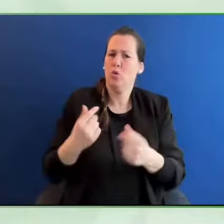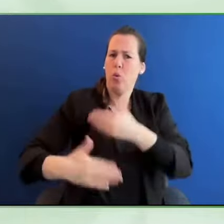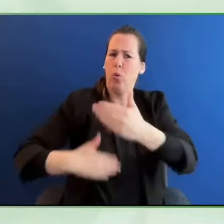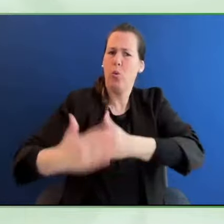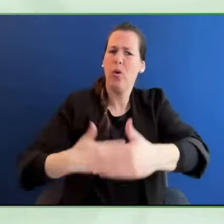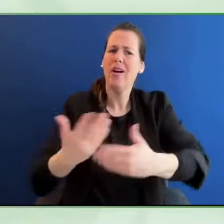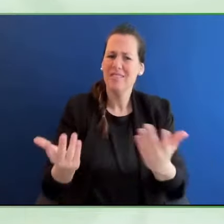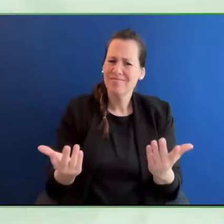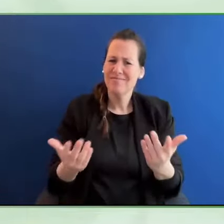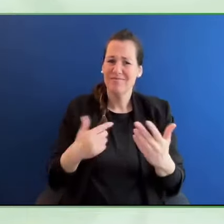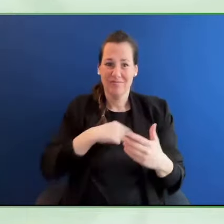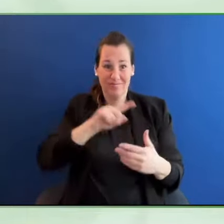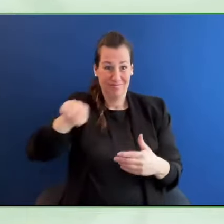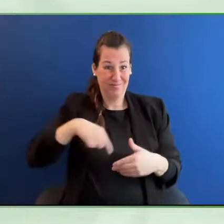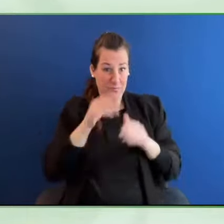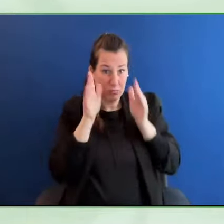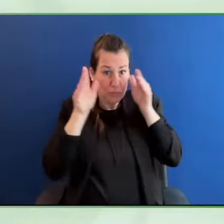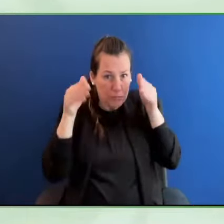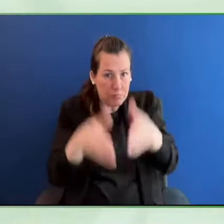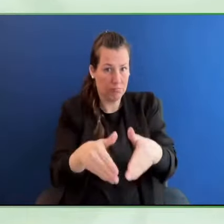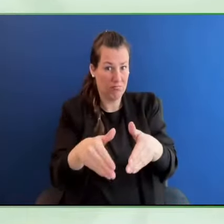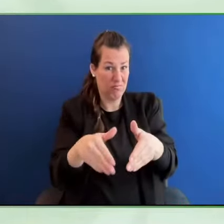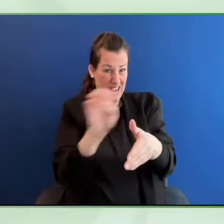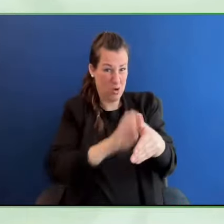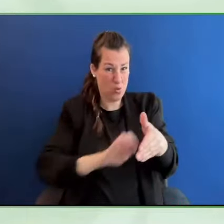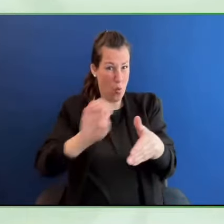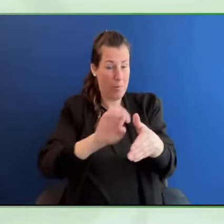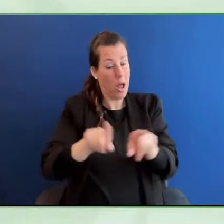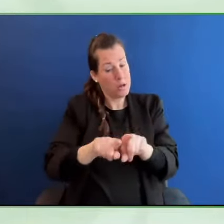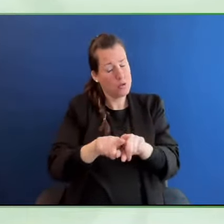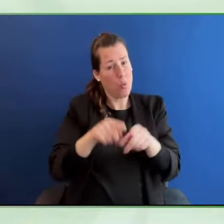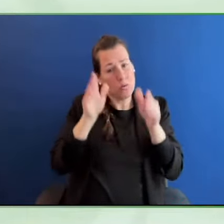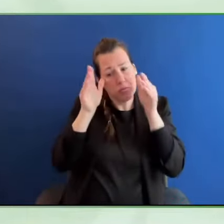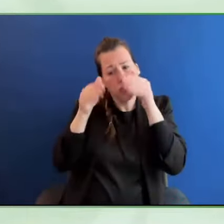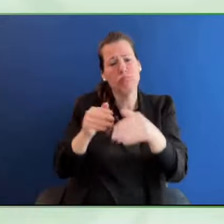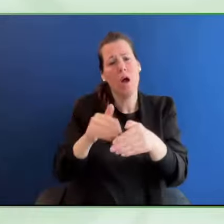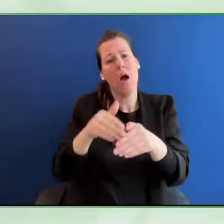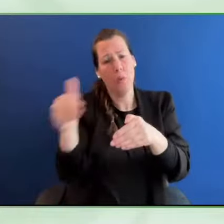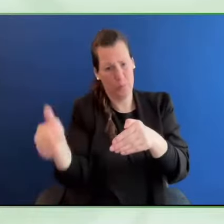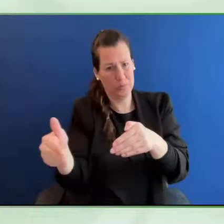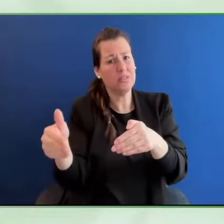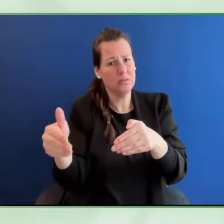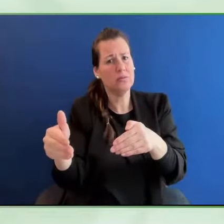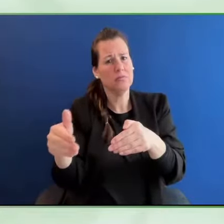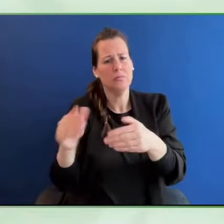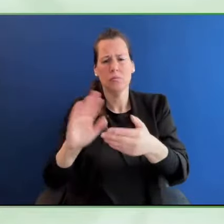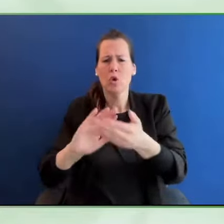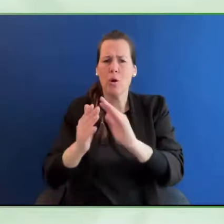It is not easy because you don't have to do it, and you also don't often have the right